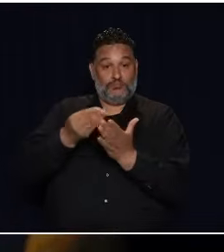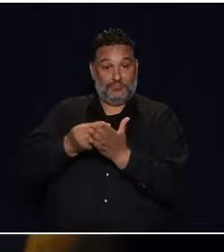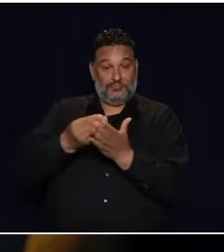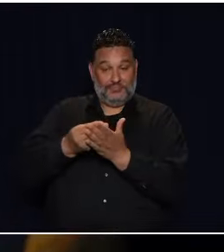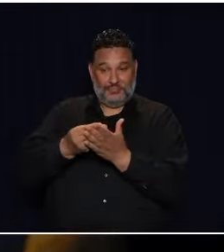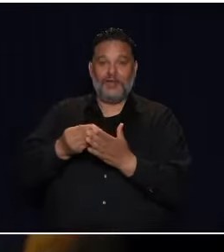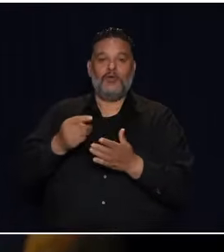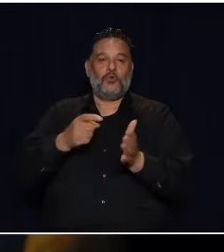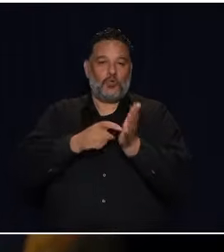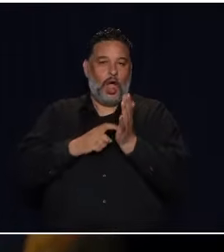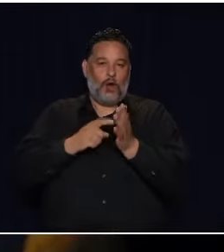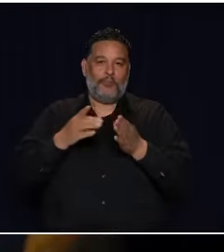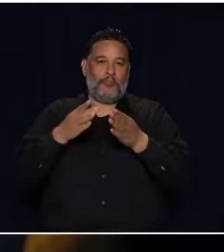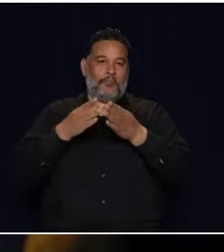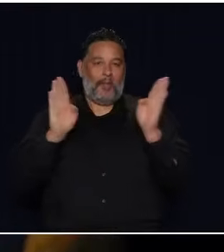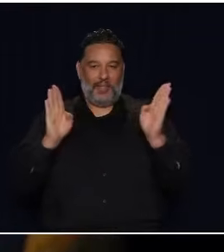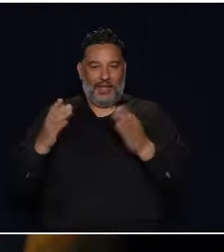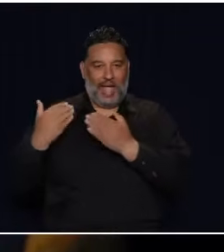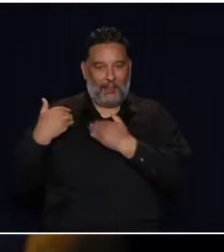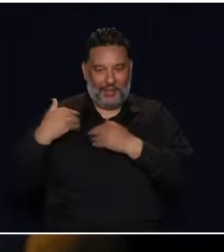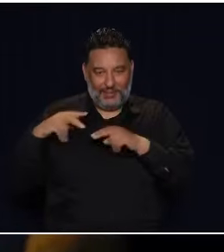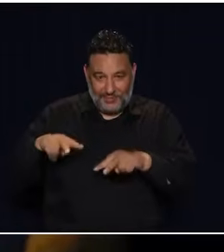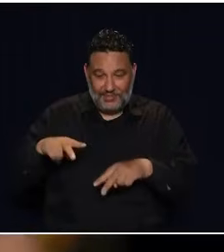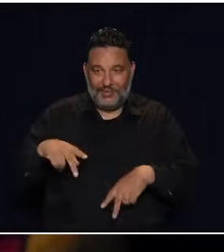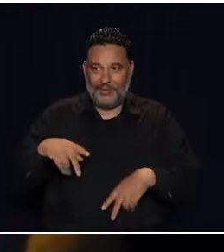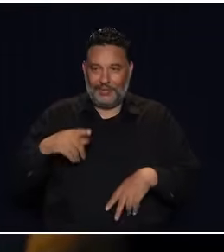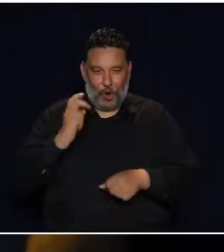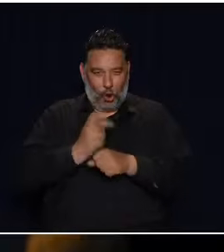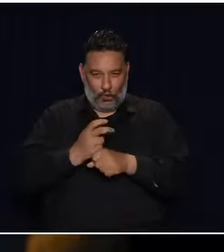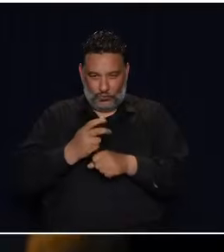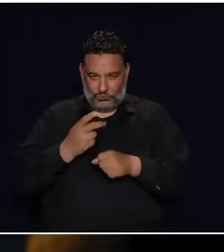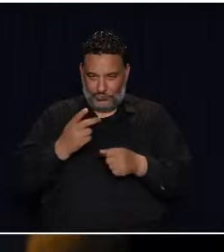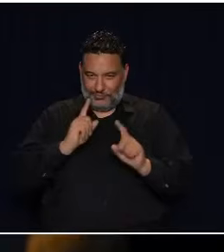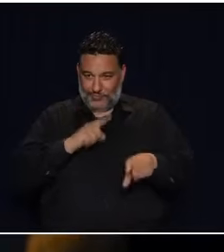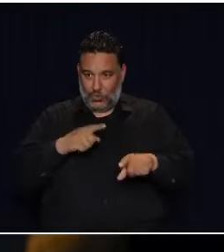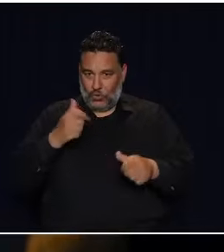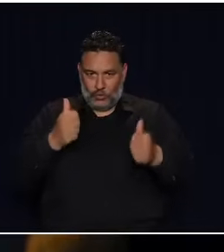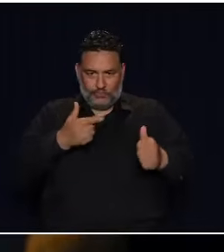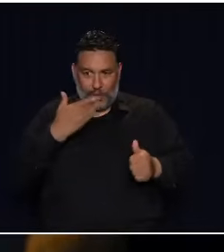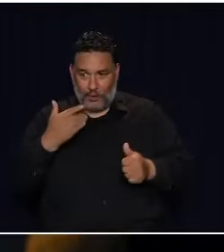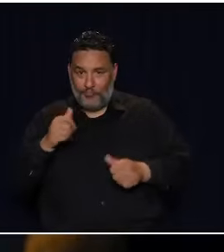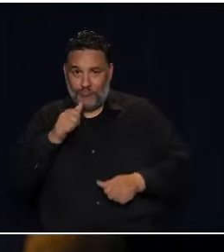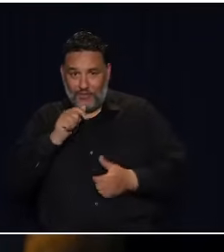THAT GOES DOWN TO THE IDEA THAT PUBLIC DOLLARS DEMAND